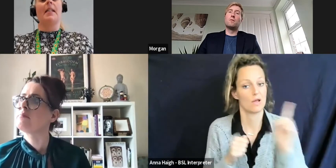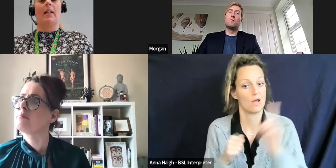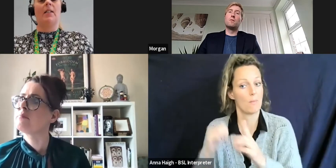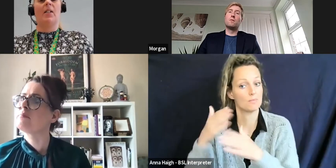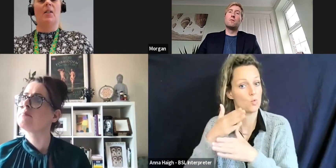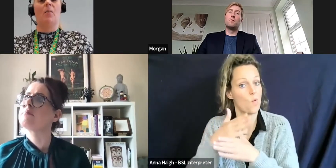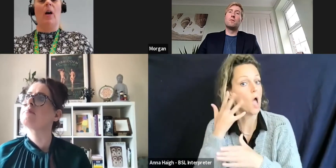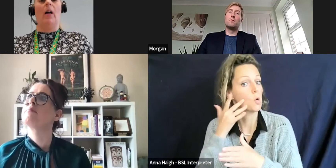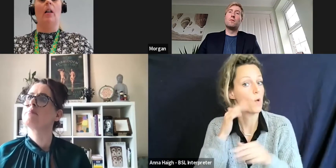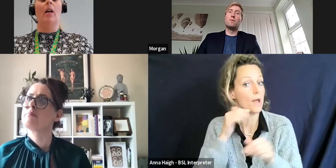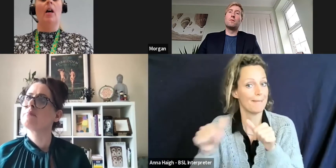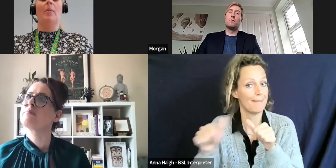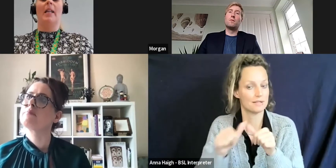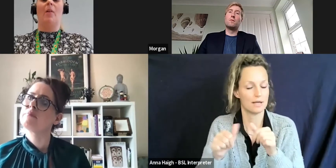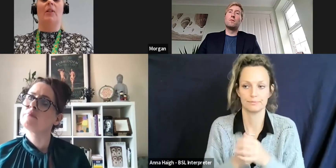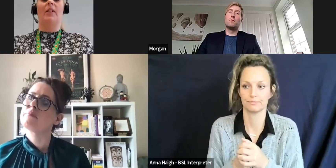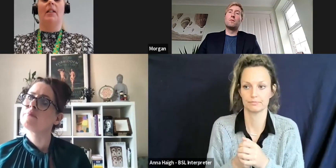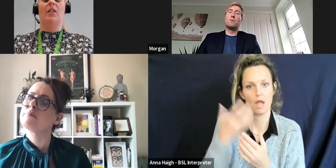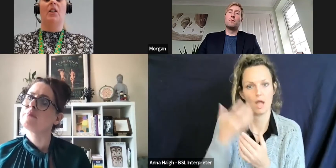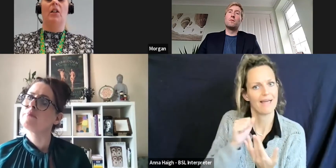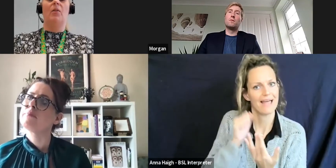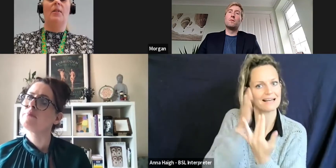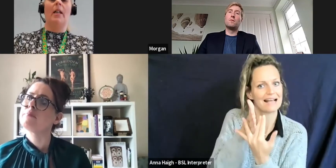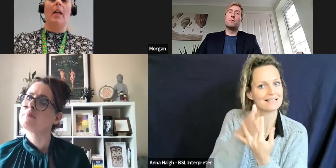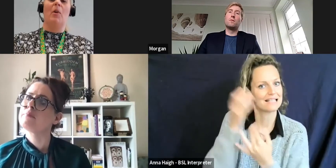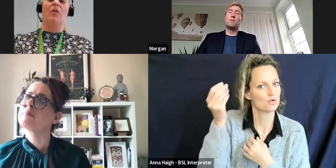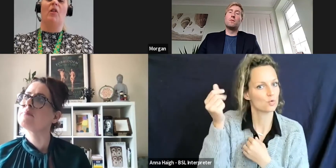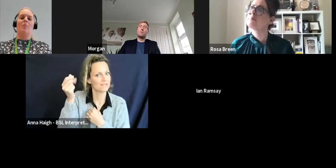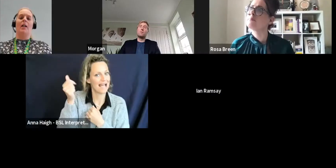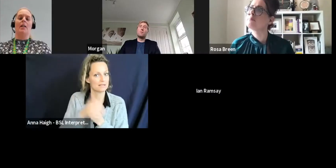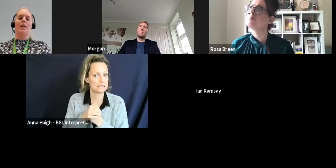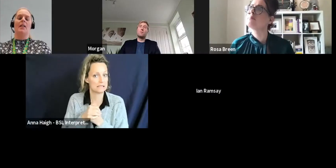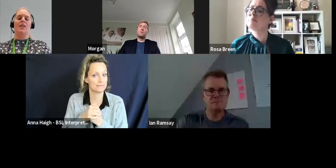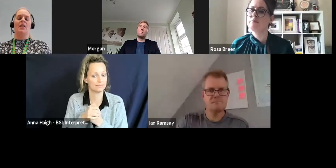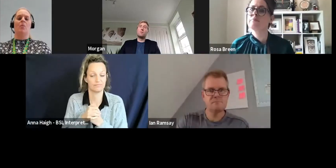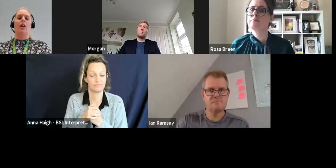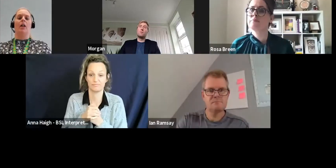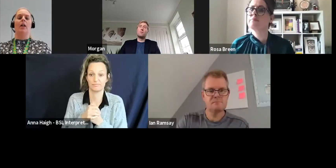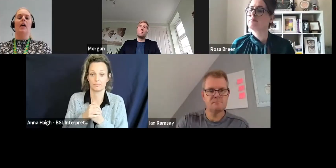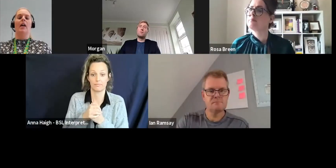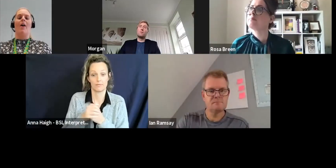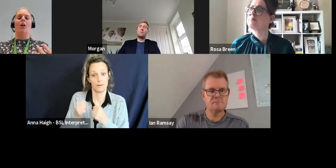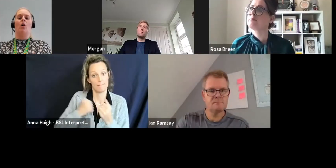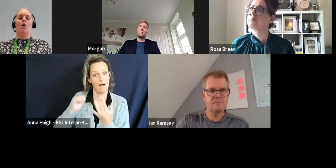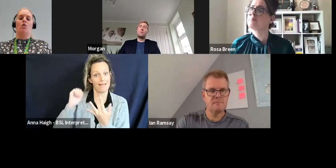So I had that chance to work at home so many days a week, if my condition flaired up.